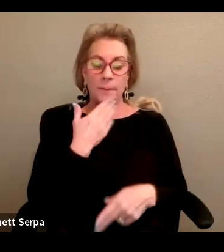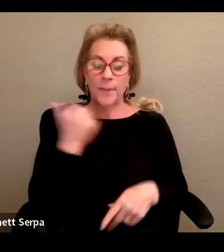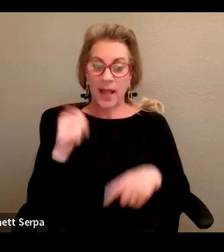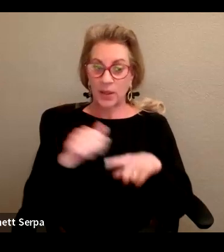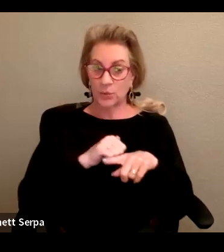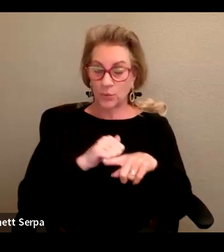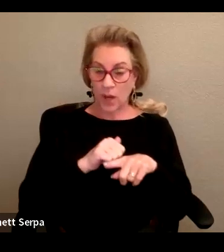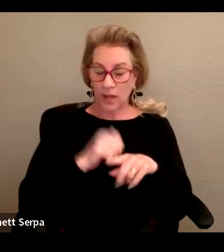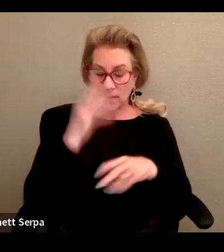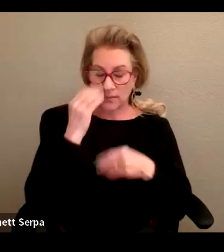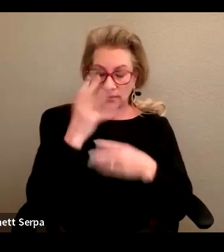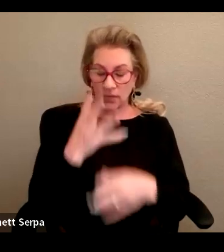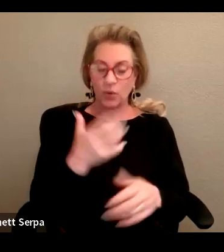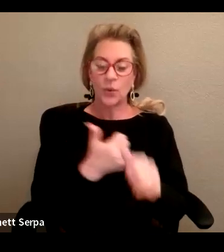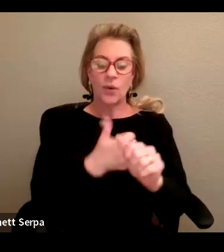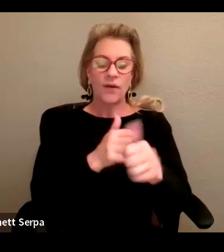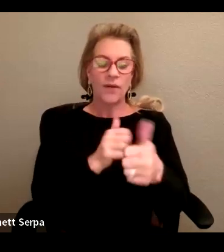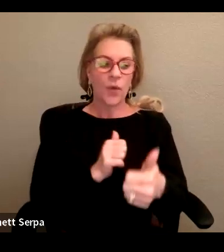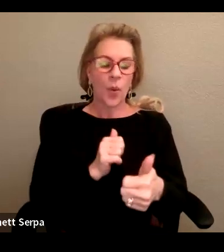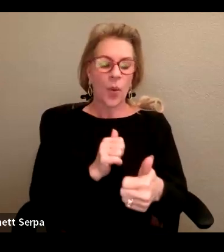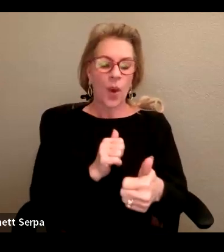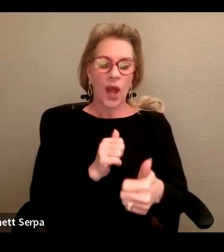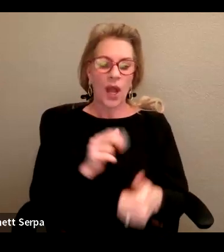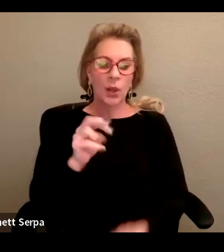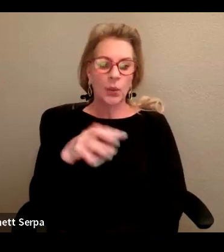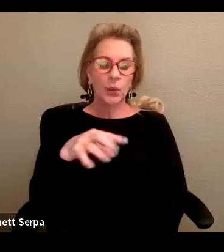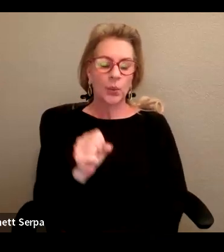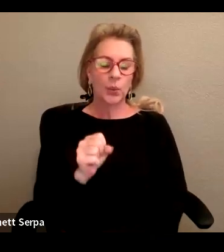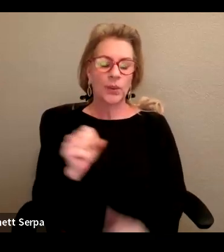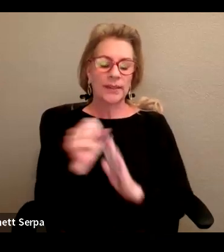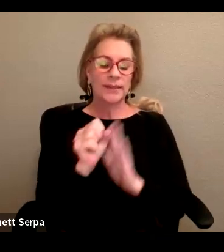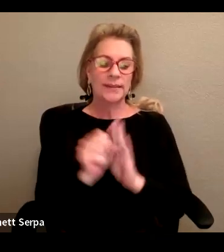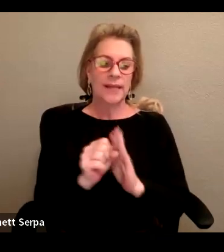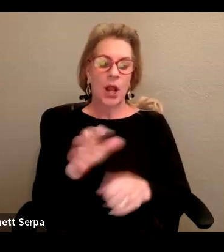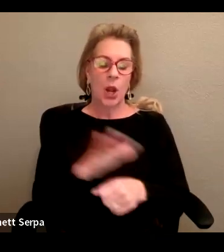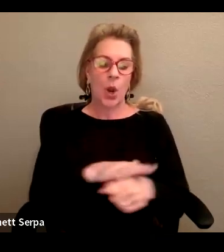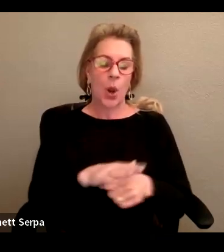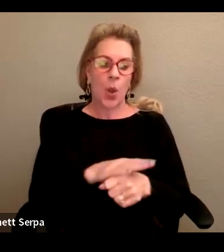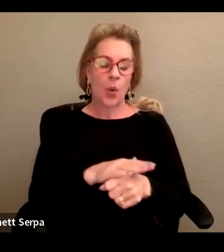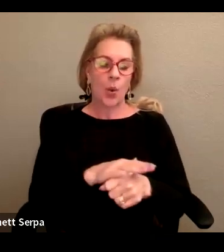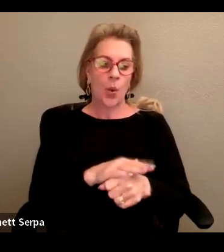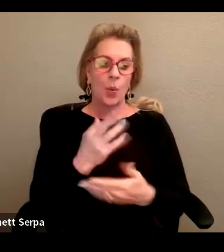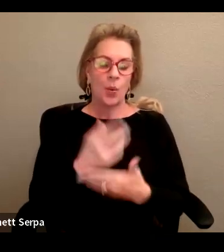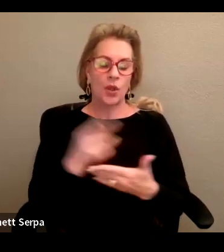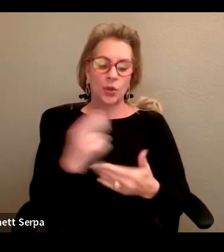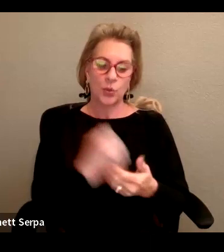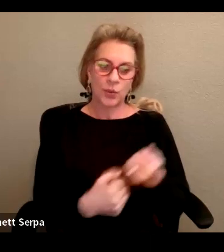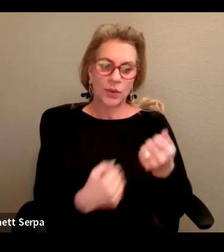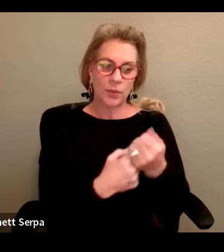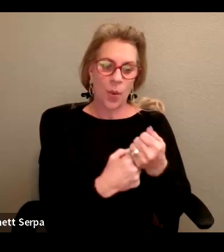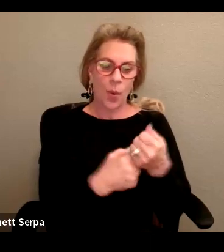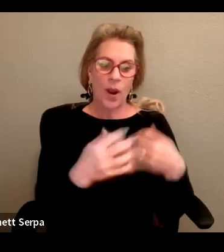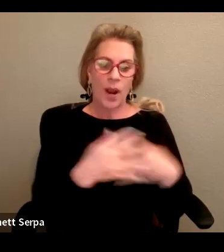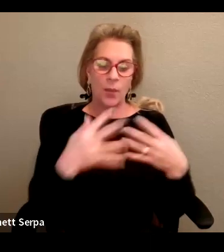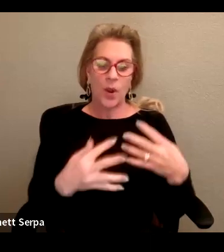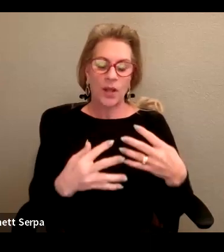in avoiding the use of state and local resources to support civil immigration enforcement we will